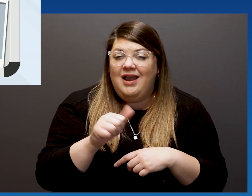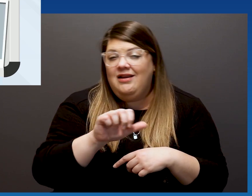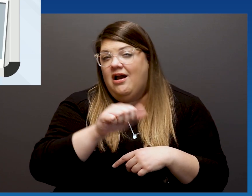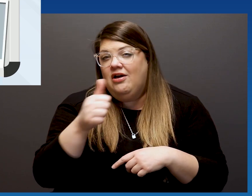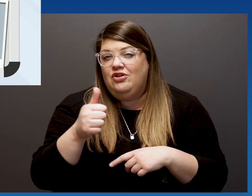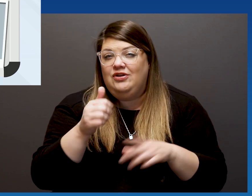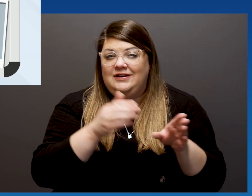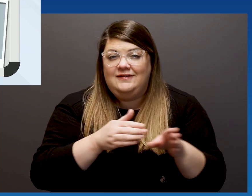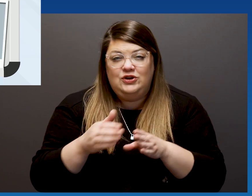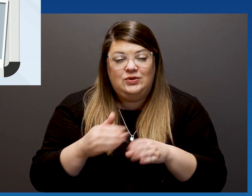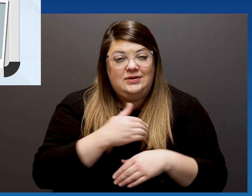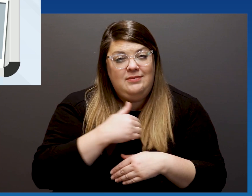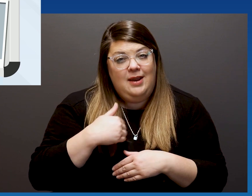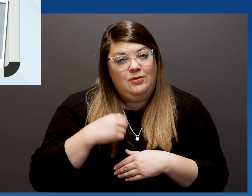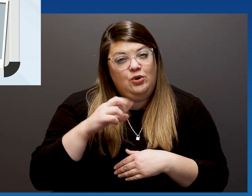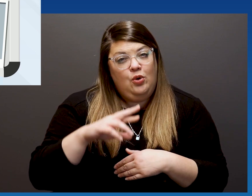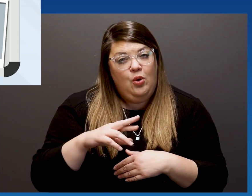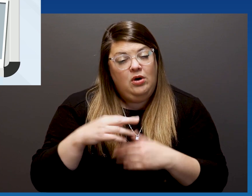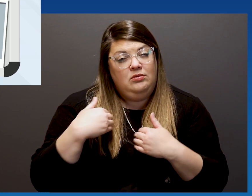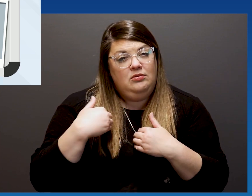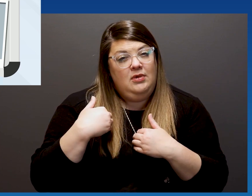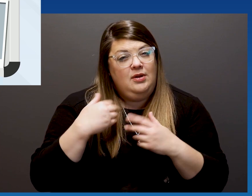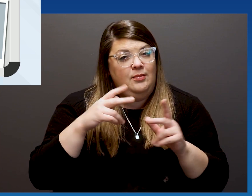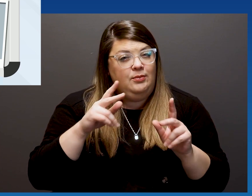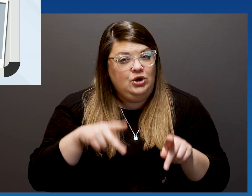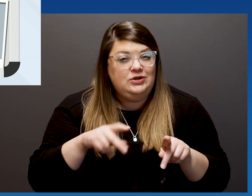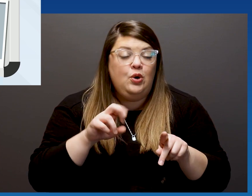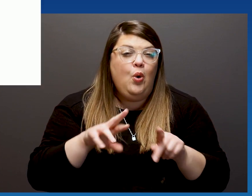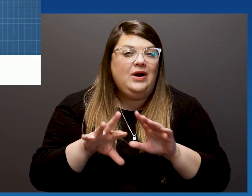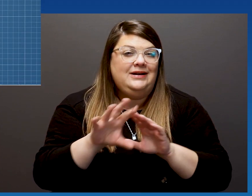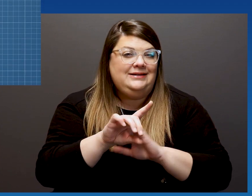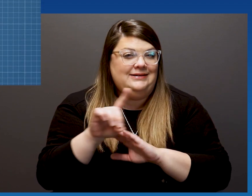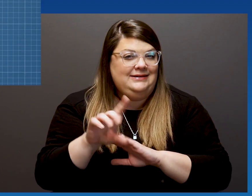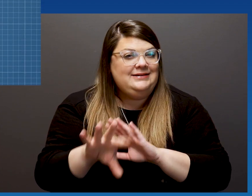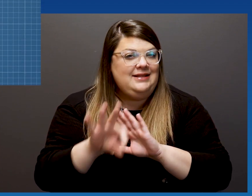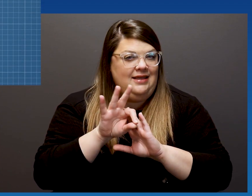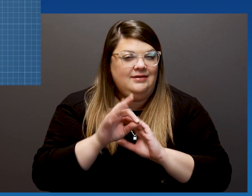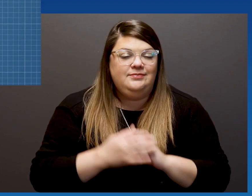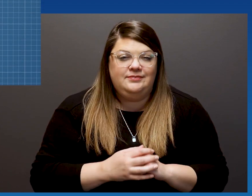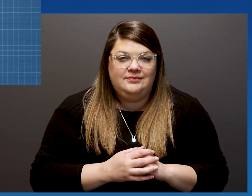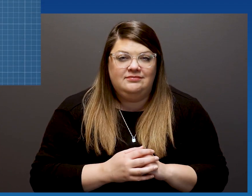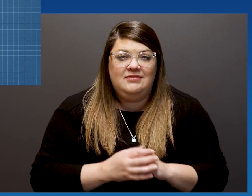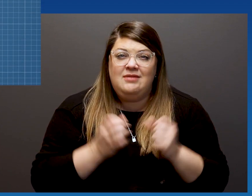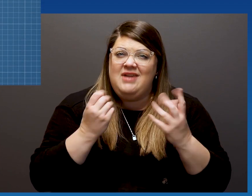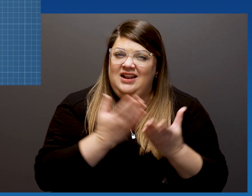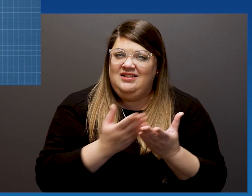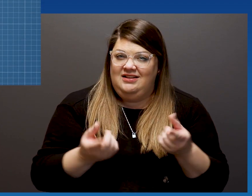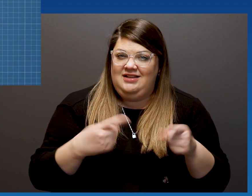the member or responsible person or the division select. A lot of things are done at the planning meeting.